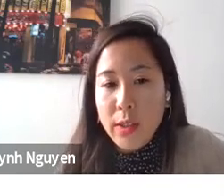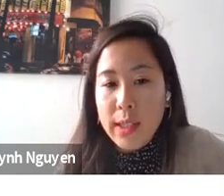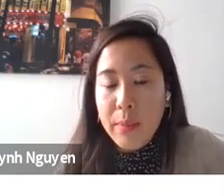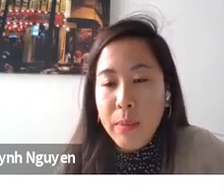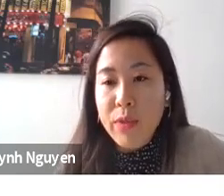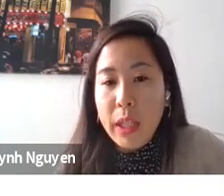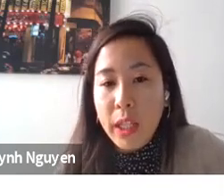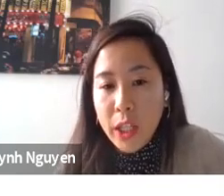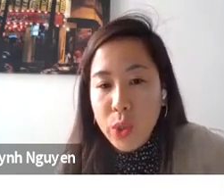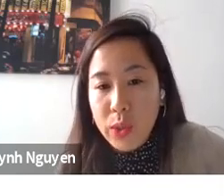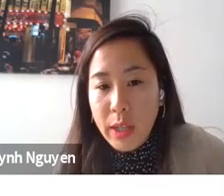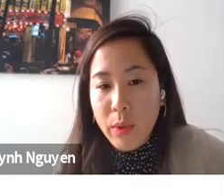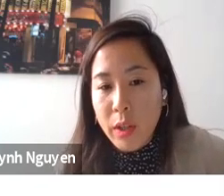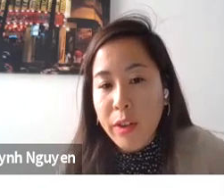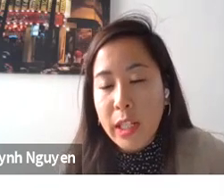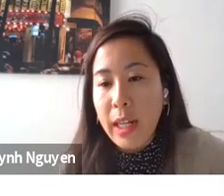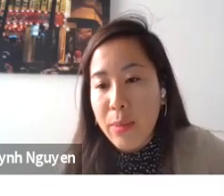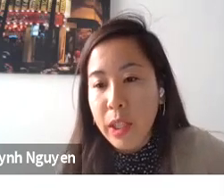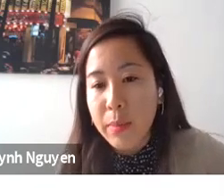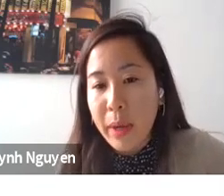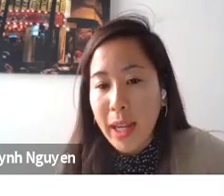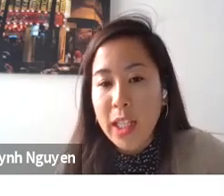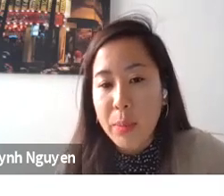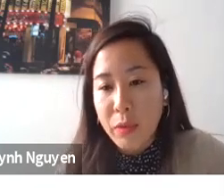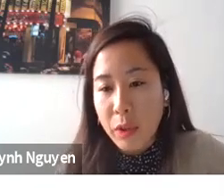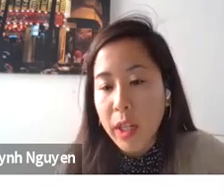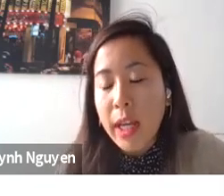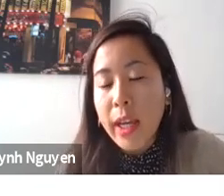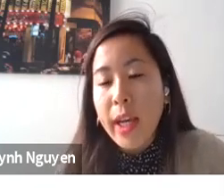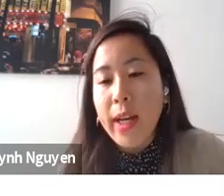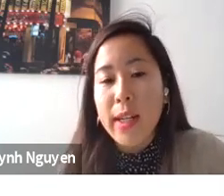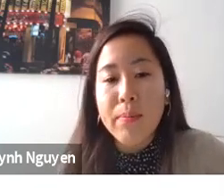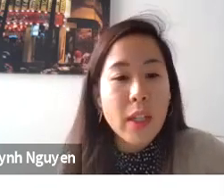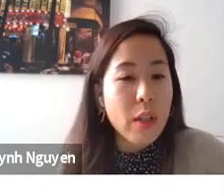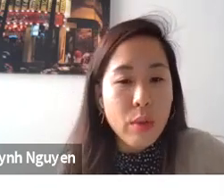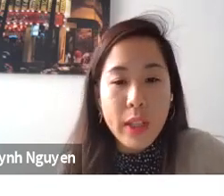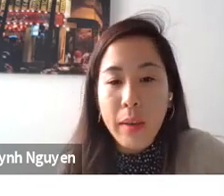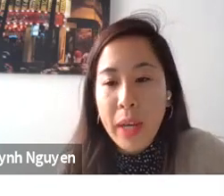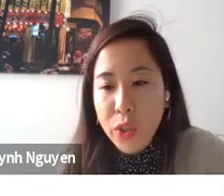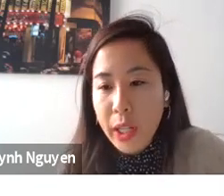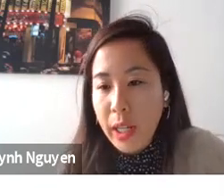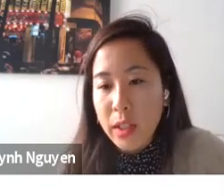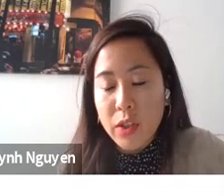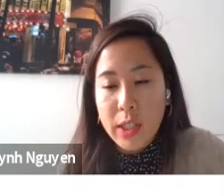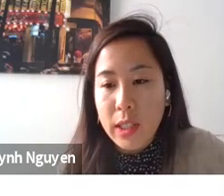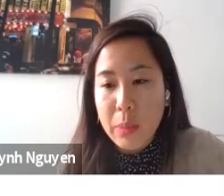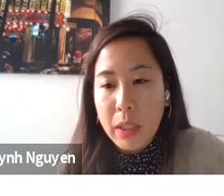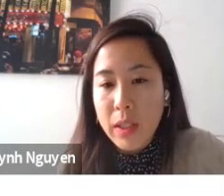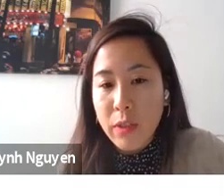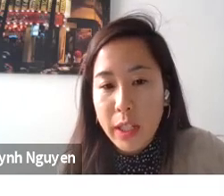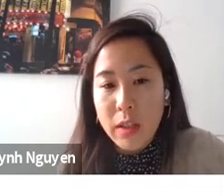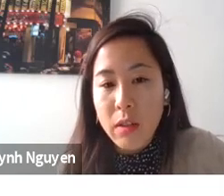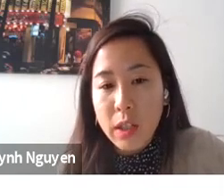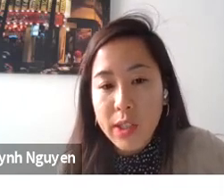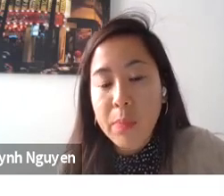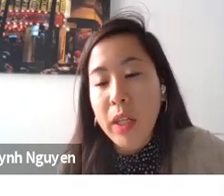on some of the key issues that were already elaborated by Alex before, including measuring and addressing disability related costs